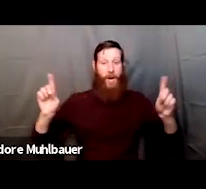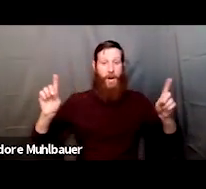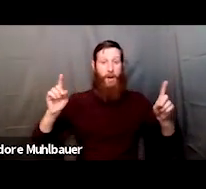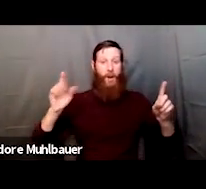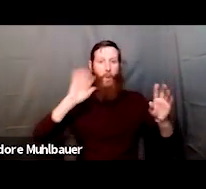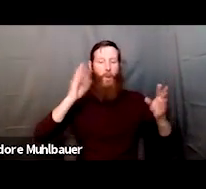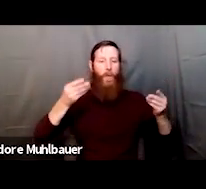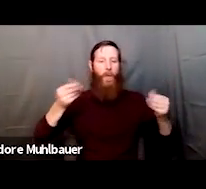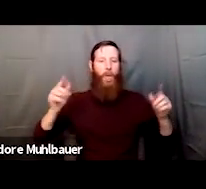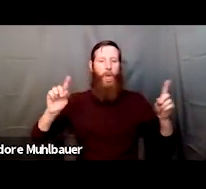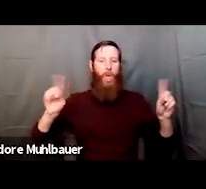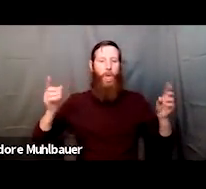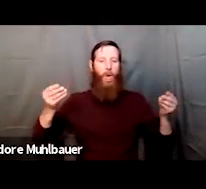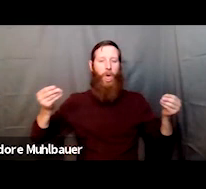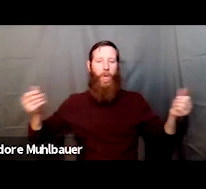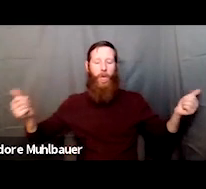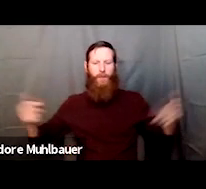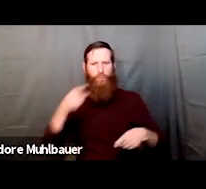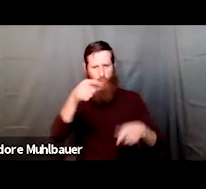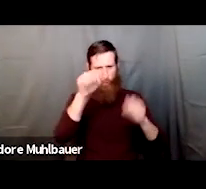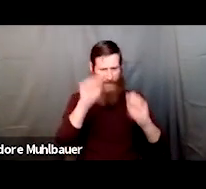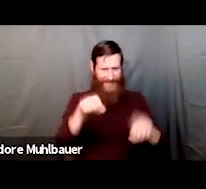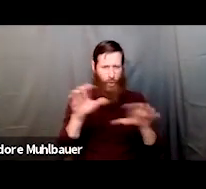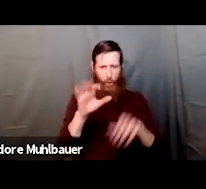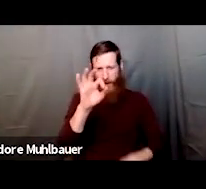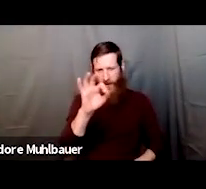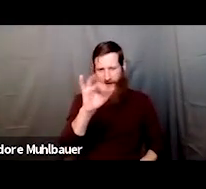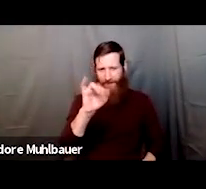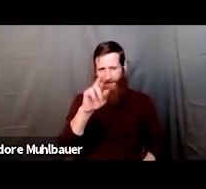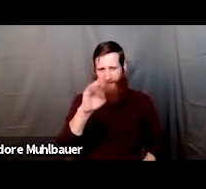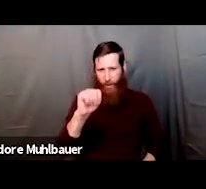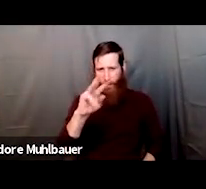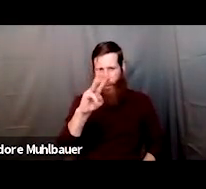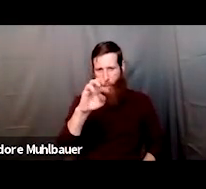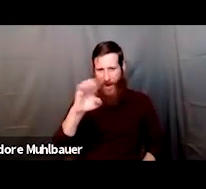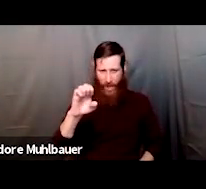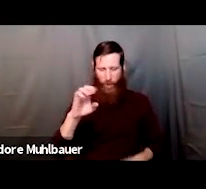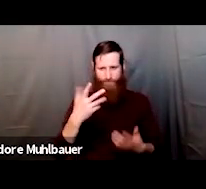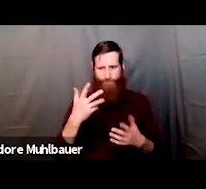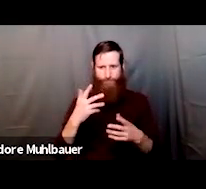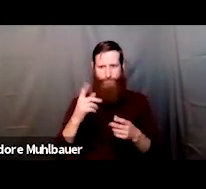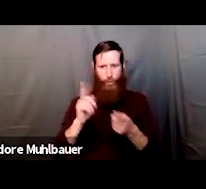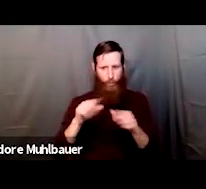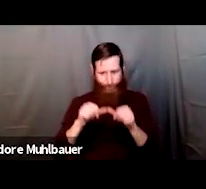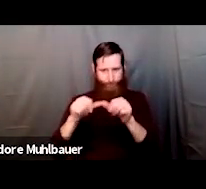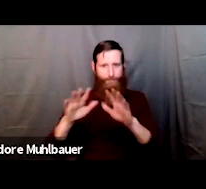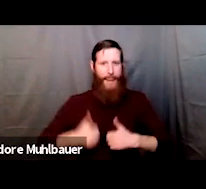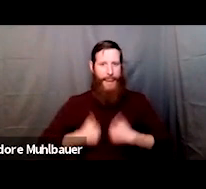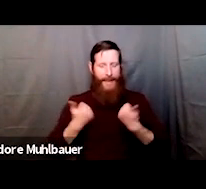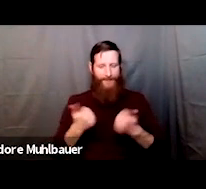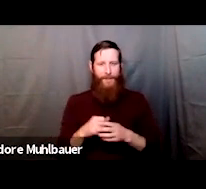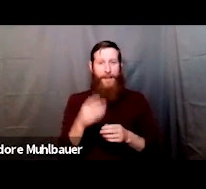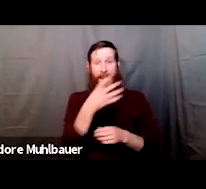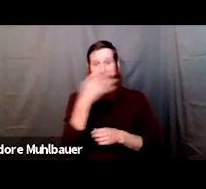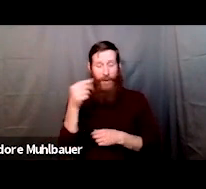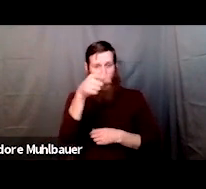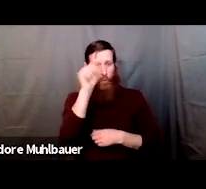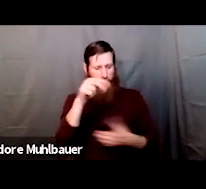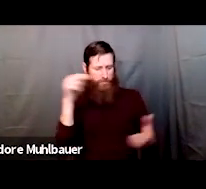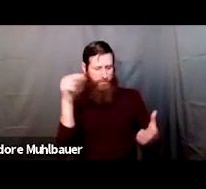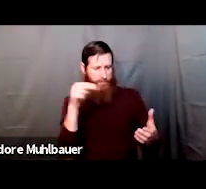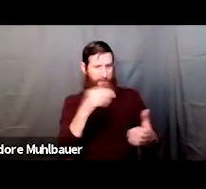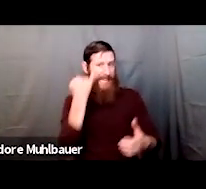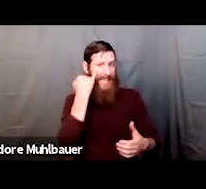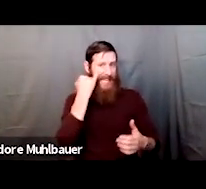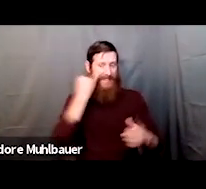You can do firmwear updates, for the software, and that will extend its lifespan. You can also keep tabs on if the signal has wondered a bit, by doing range and beacon checks.